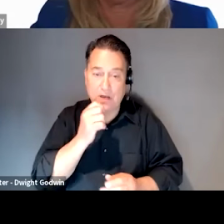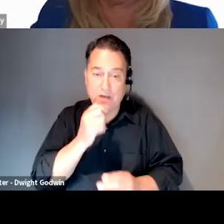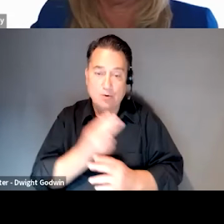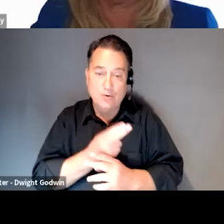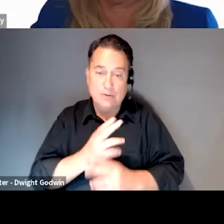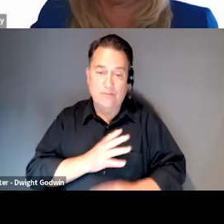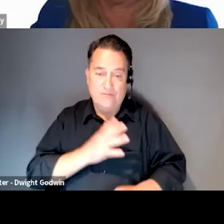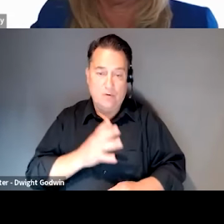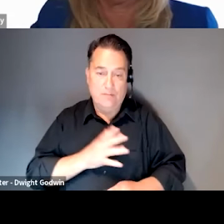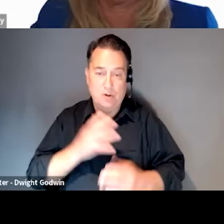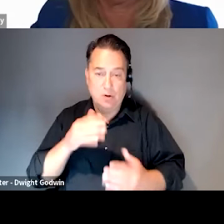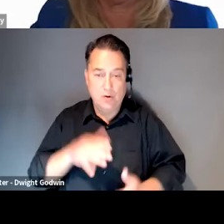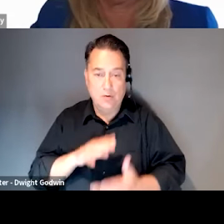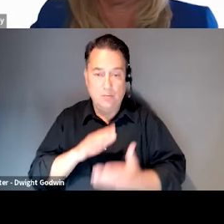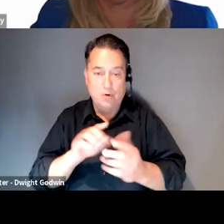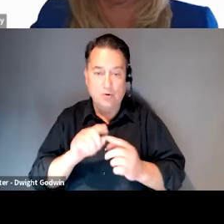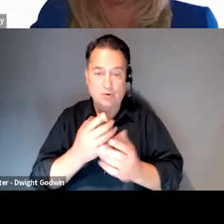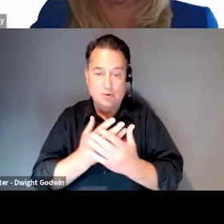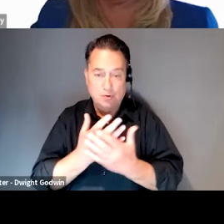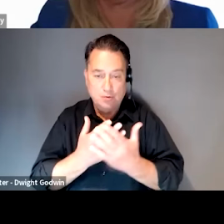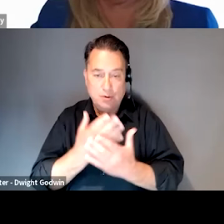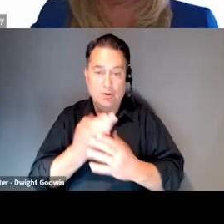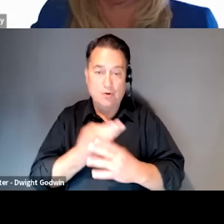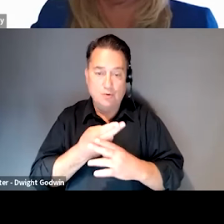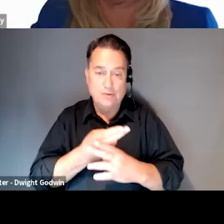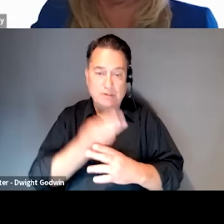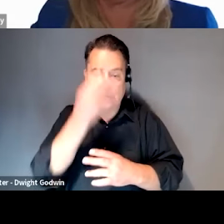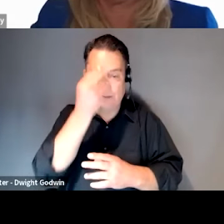to your screening using information outside of just drug testing.